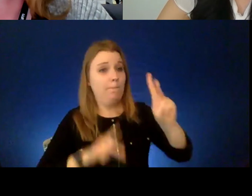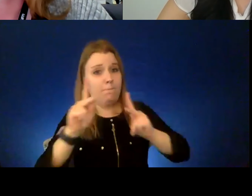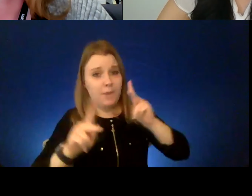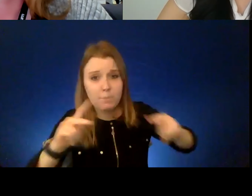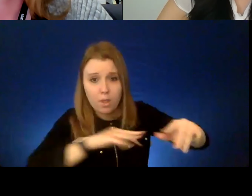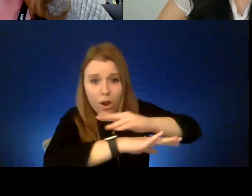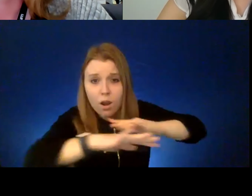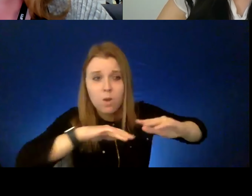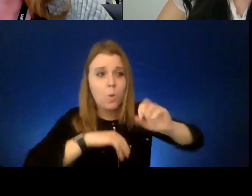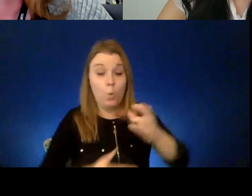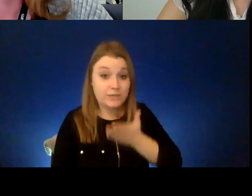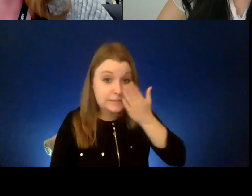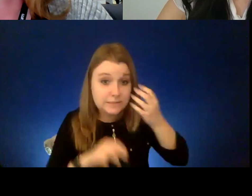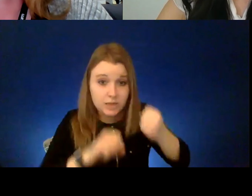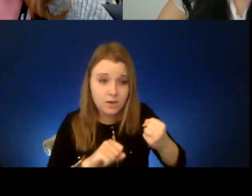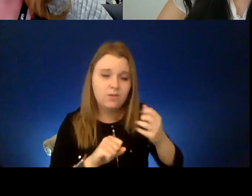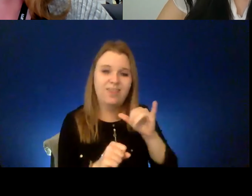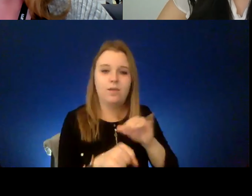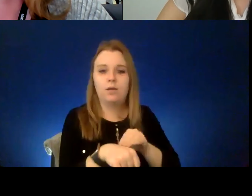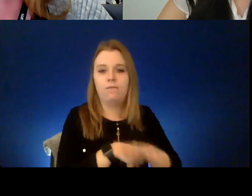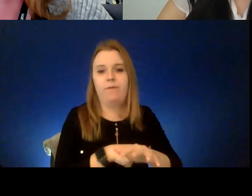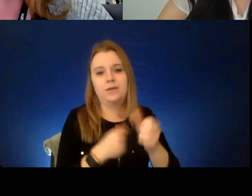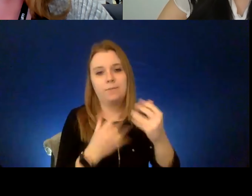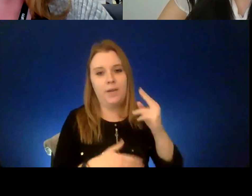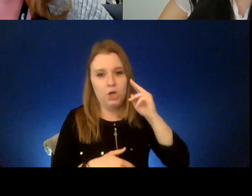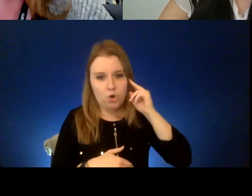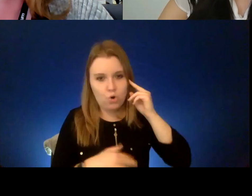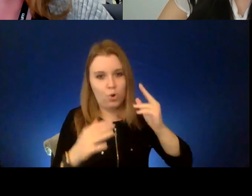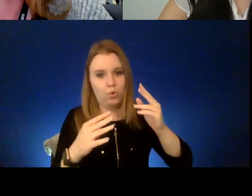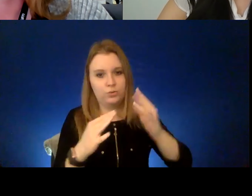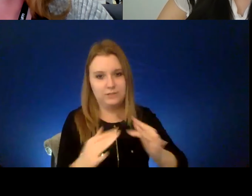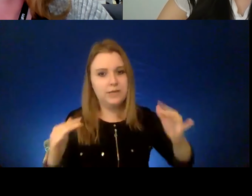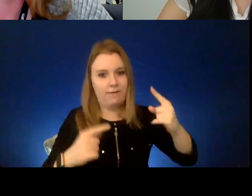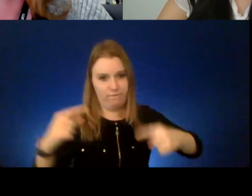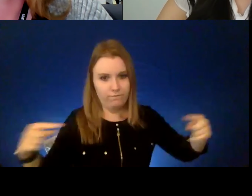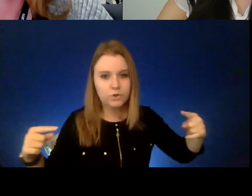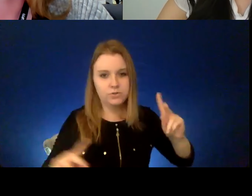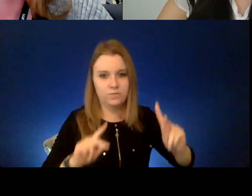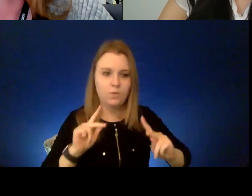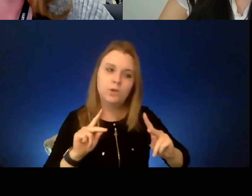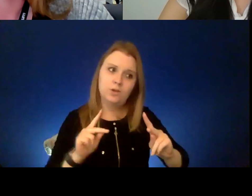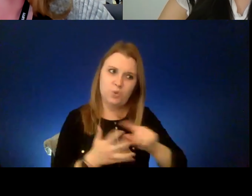like that affects a lot of neurodivergent folks. So like, yeah, just a lot of these needs already are like,